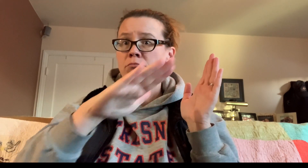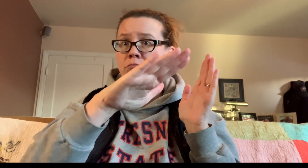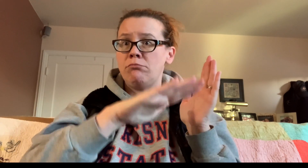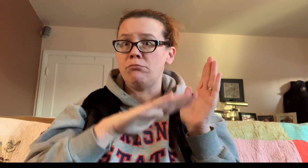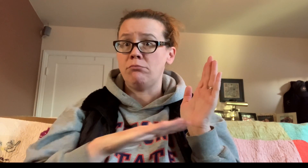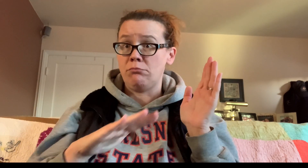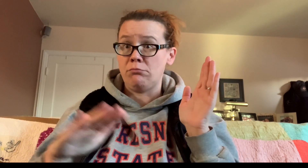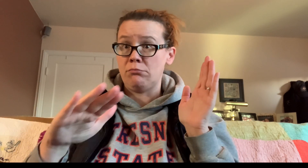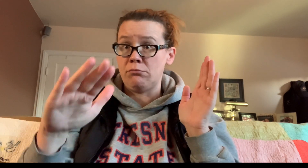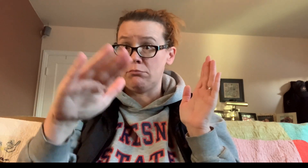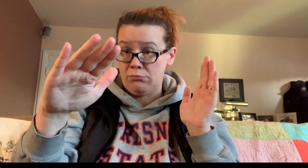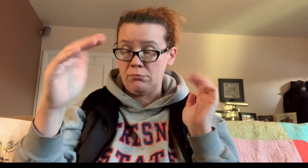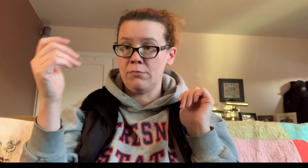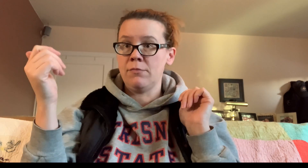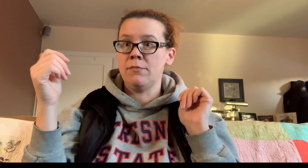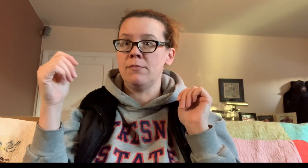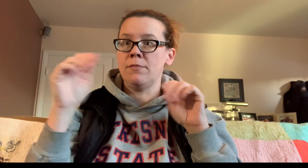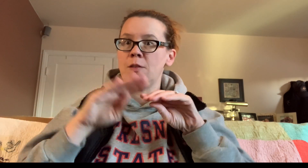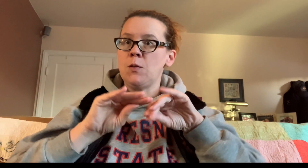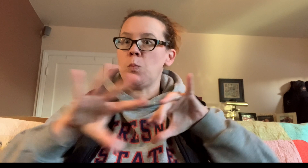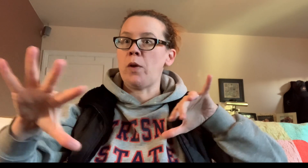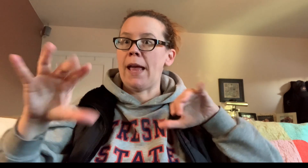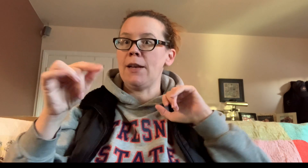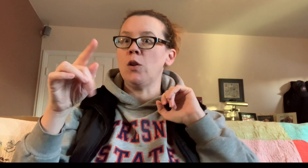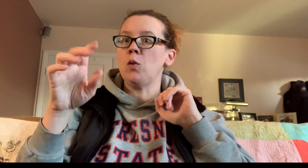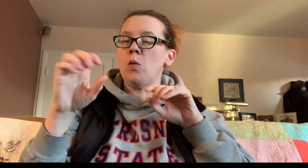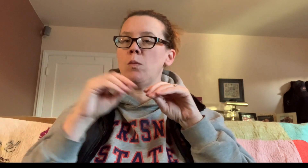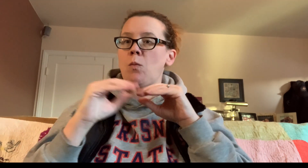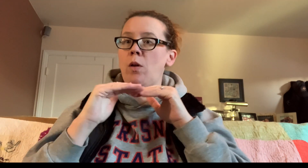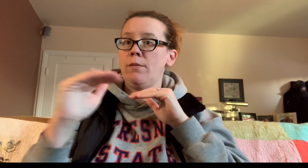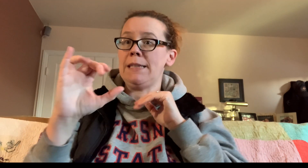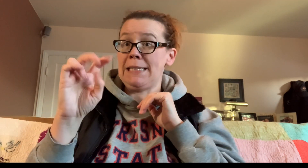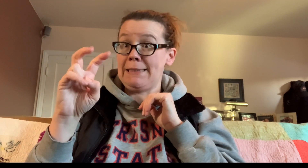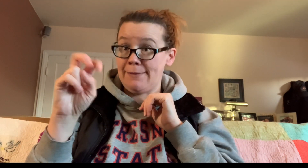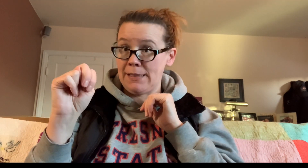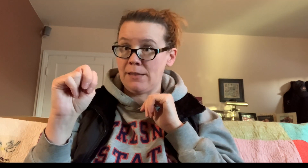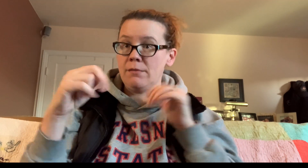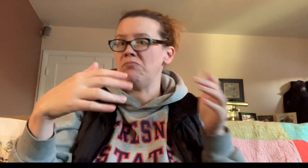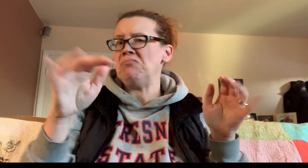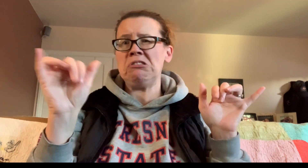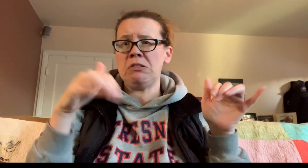out like if it's a little too thick, sometimes I'll use my hand to spread it out a little bit